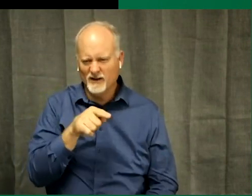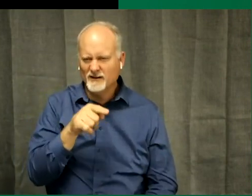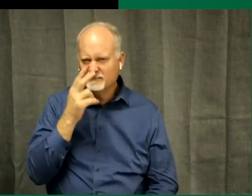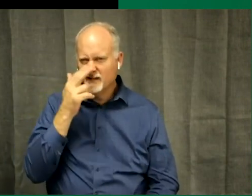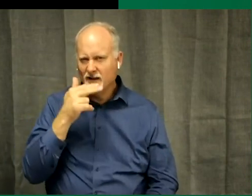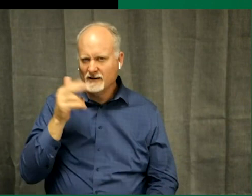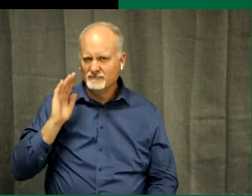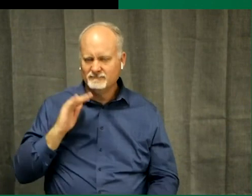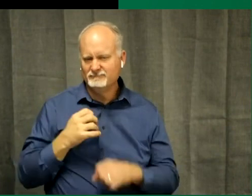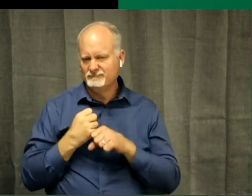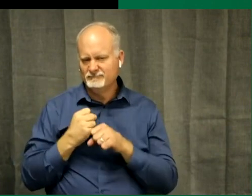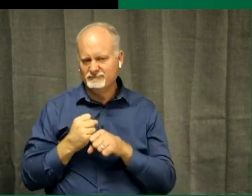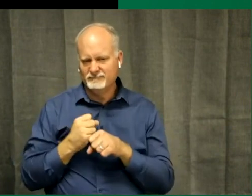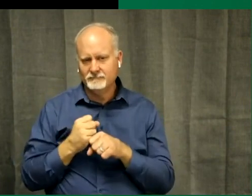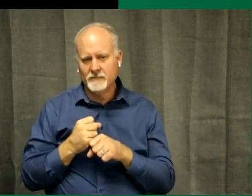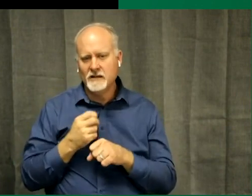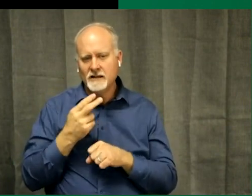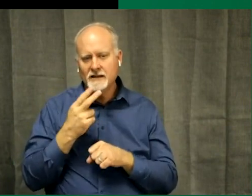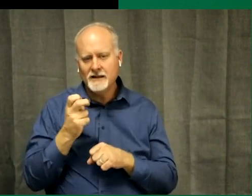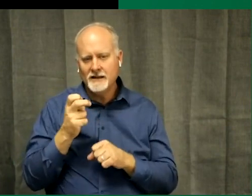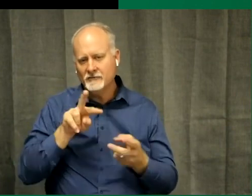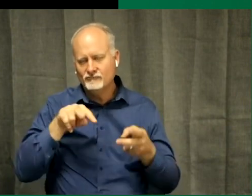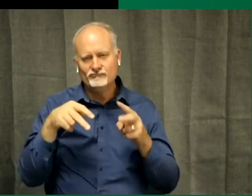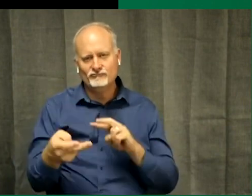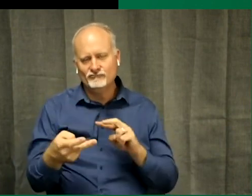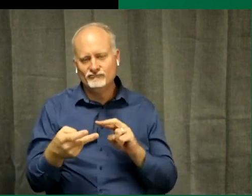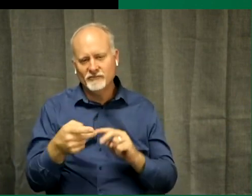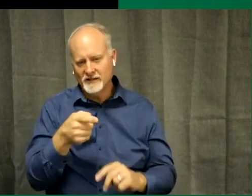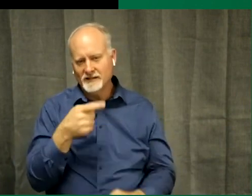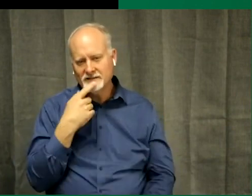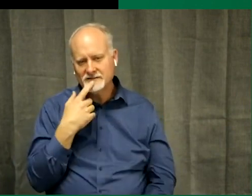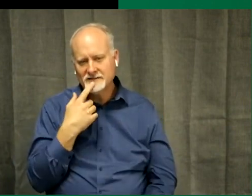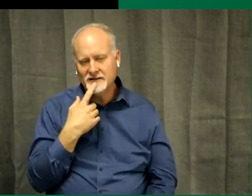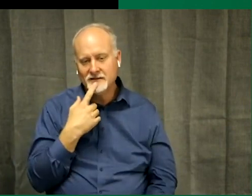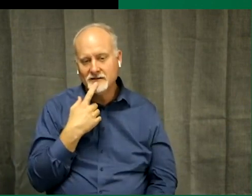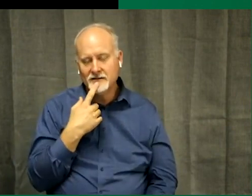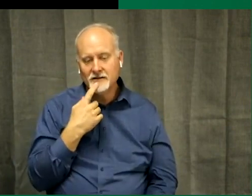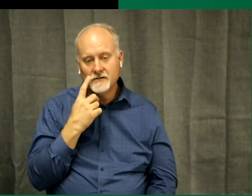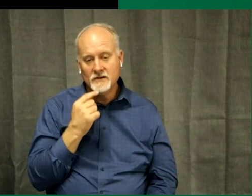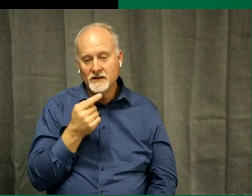and he came up with this and turned it around into a popular quote but yogi berra was most known for